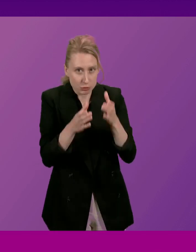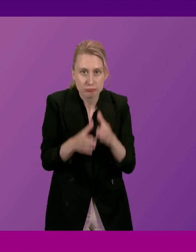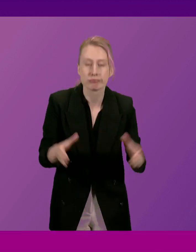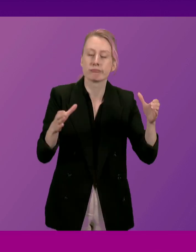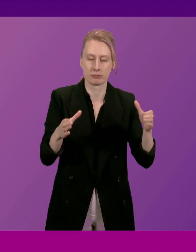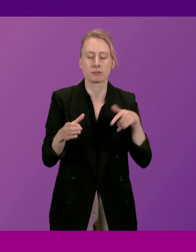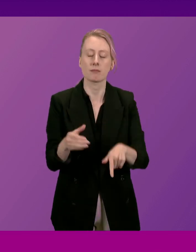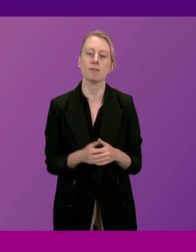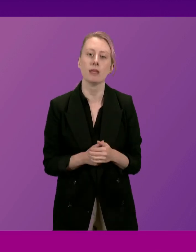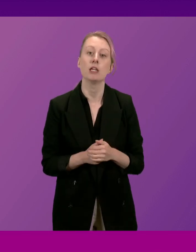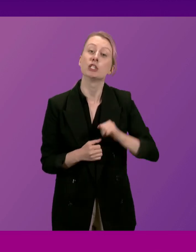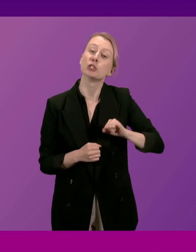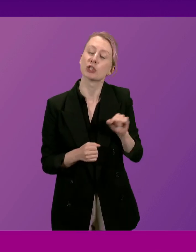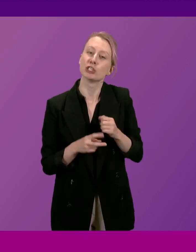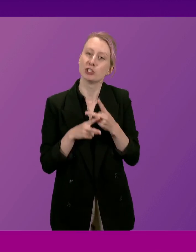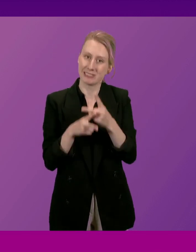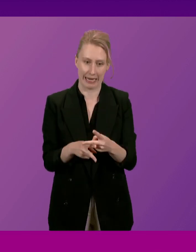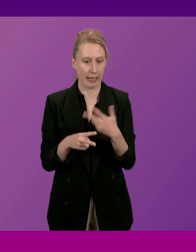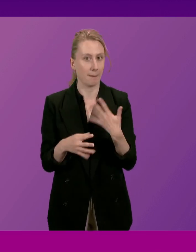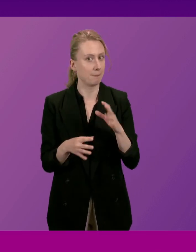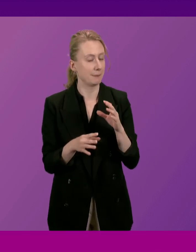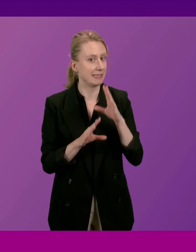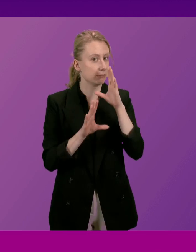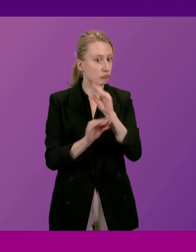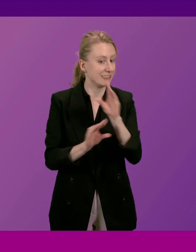Scottish Care gave me a briefing paper and it cites a survey of its members indicating that